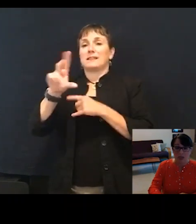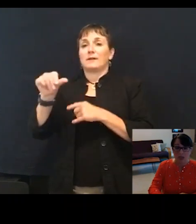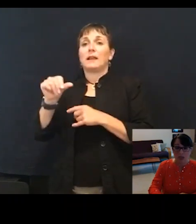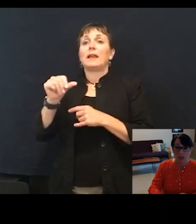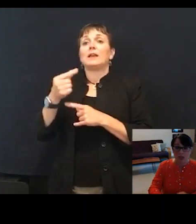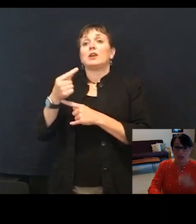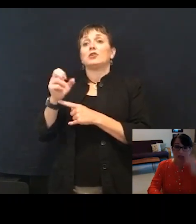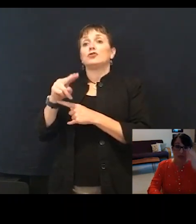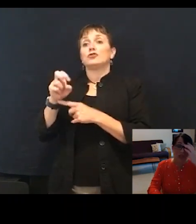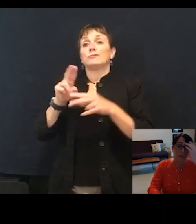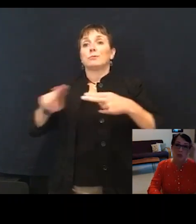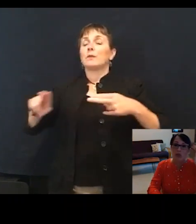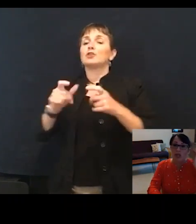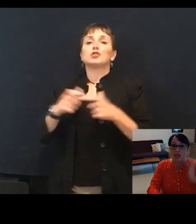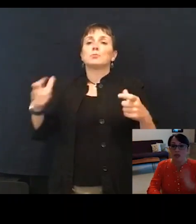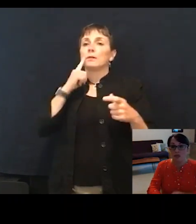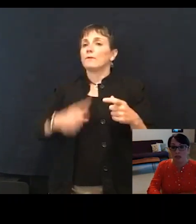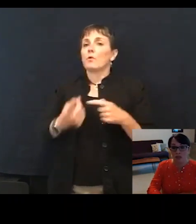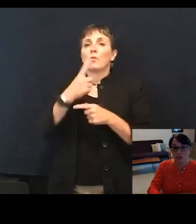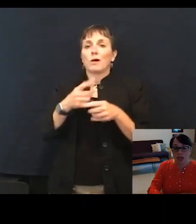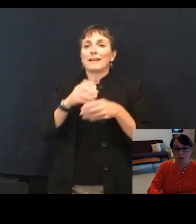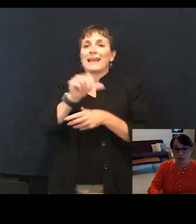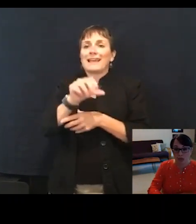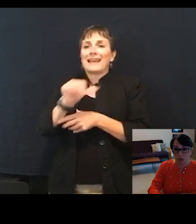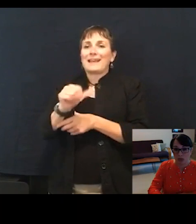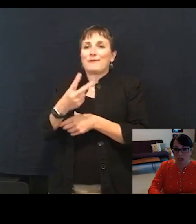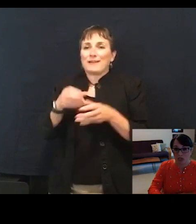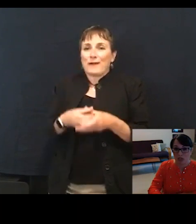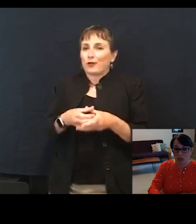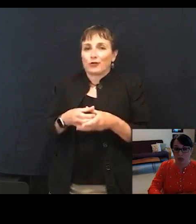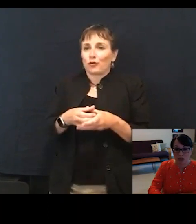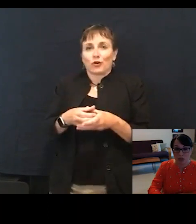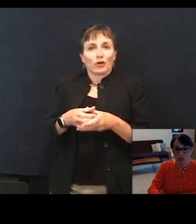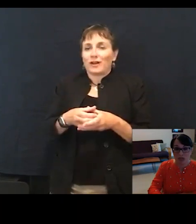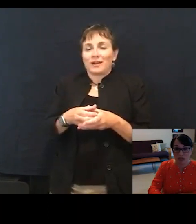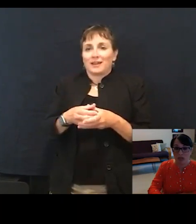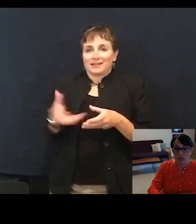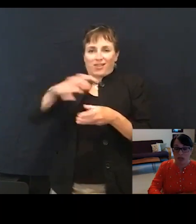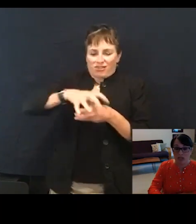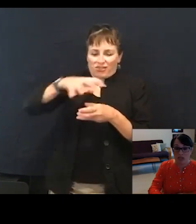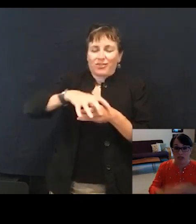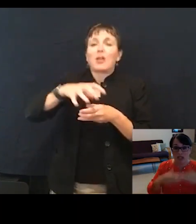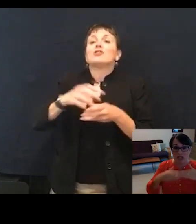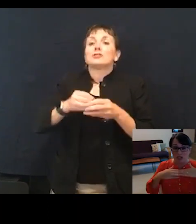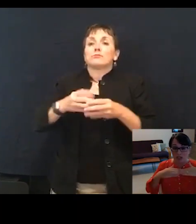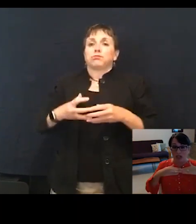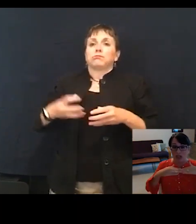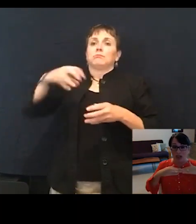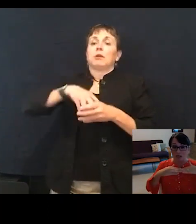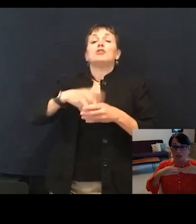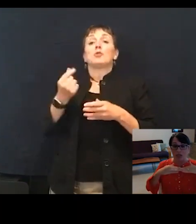So what we've done is develop dual AAV vector platforms, where essentially, we have split the myosin 7A gene in half.